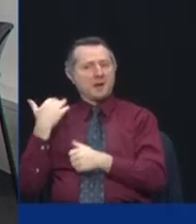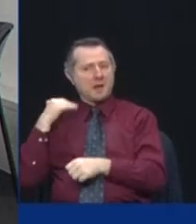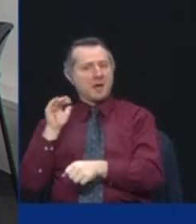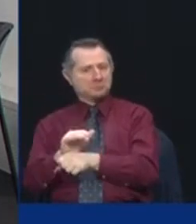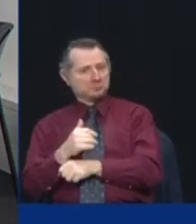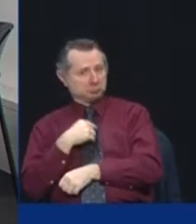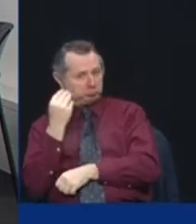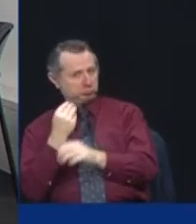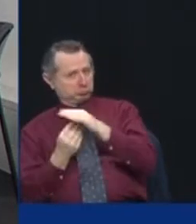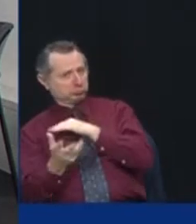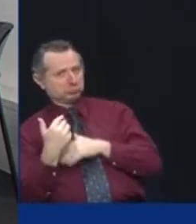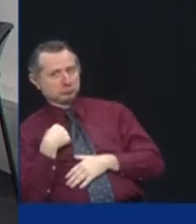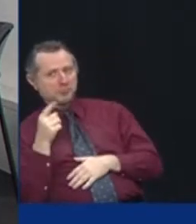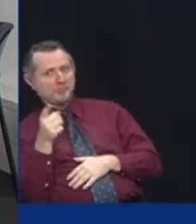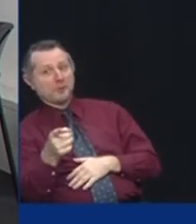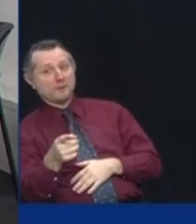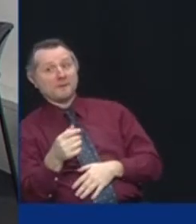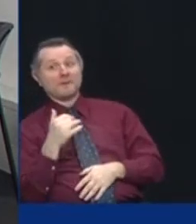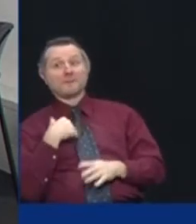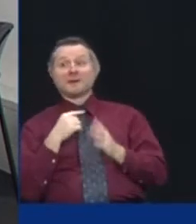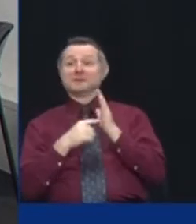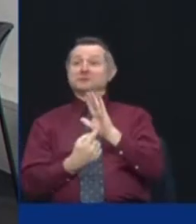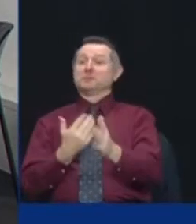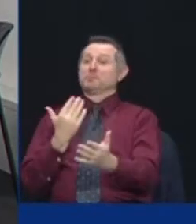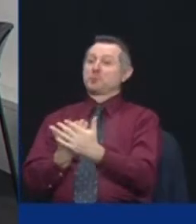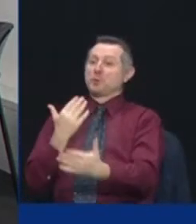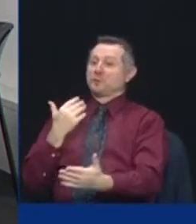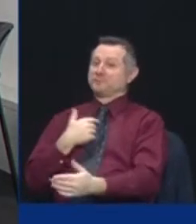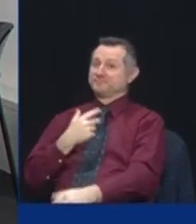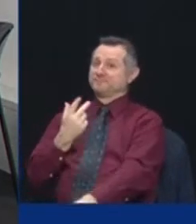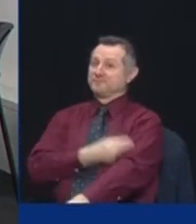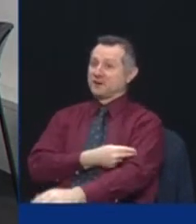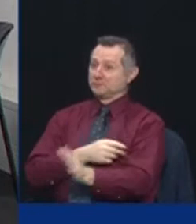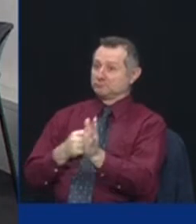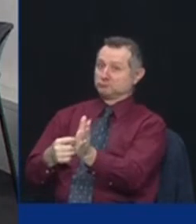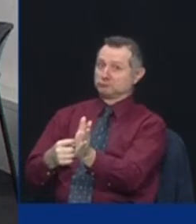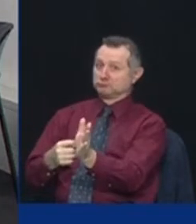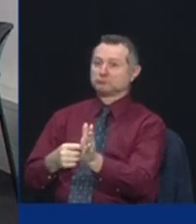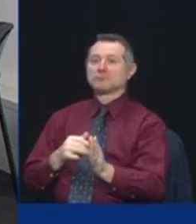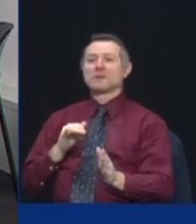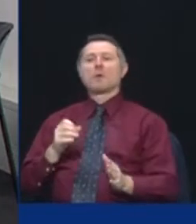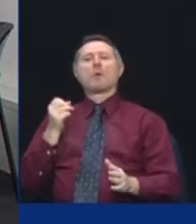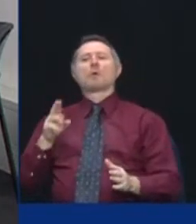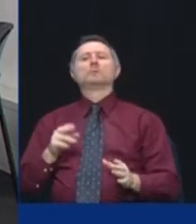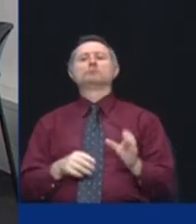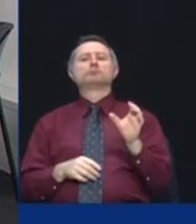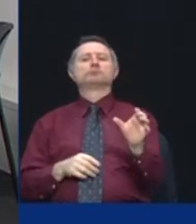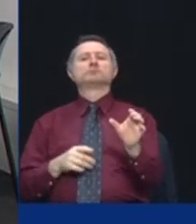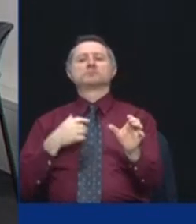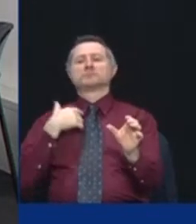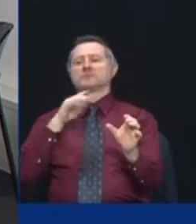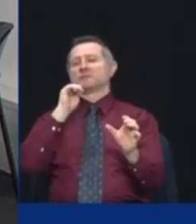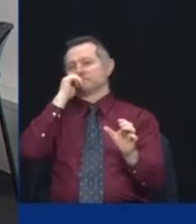CAPACITY. GIVEN THAT THIS IS OUTDOORS, AND I HAPPENED TO GO TO THE GAME LAST NIGHT.